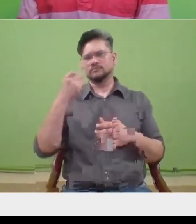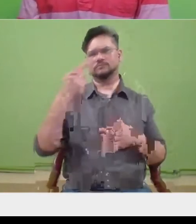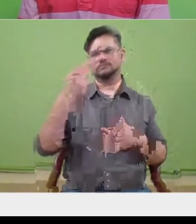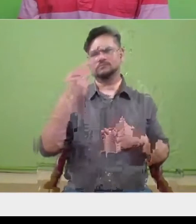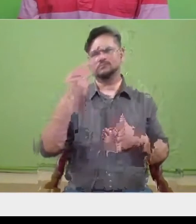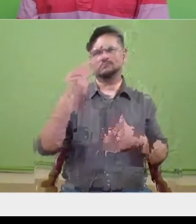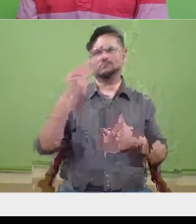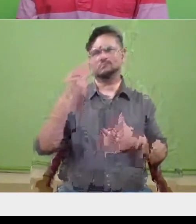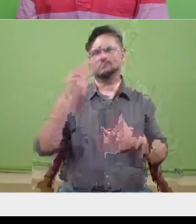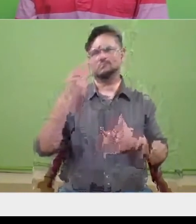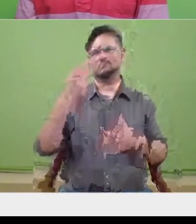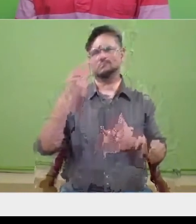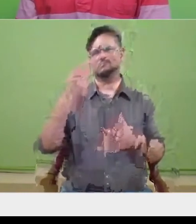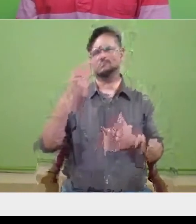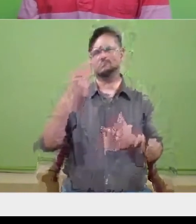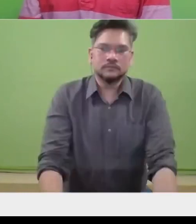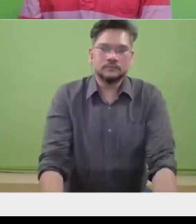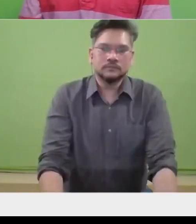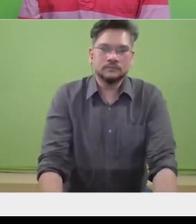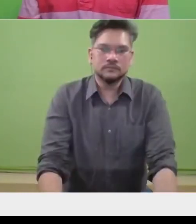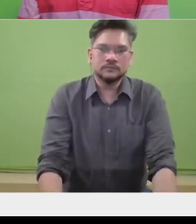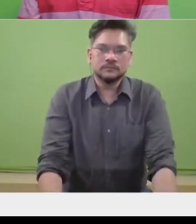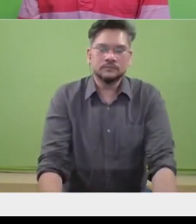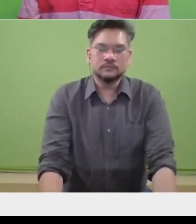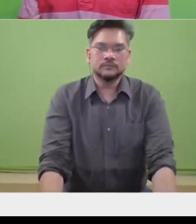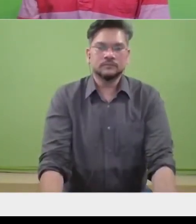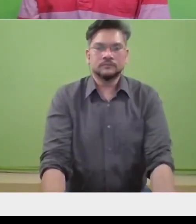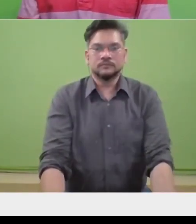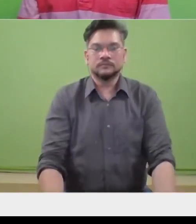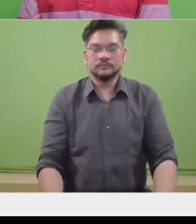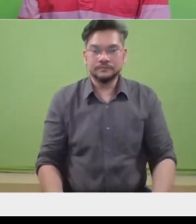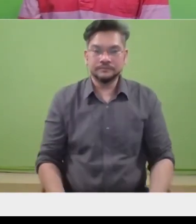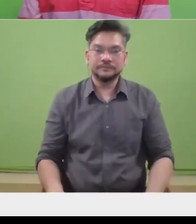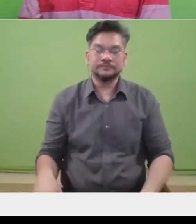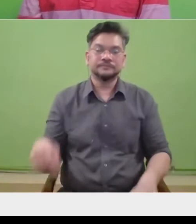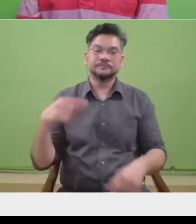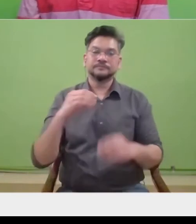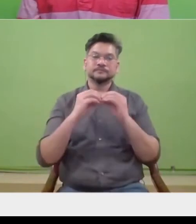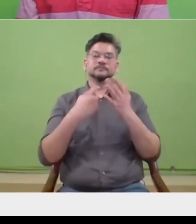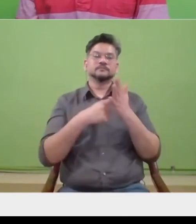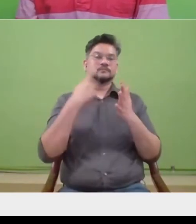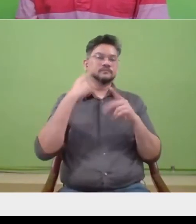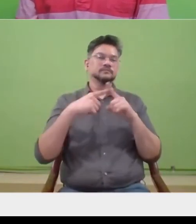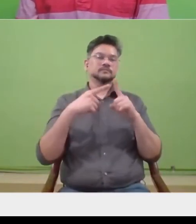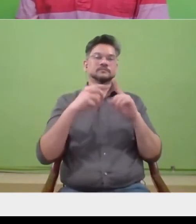there were this really poor boroughs of Brixton were one school adopted not sign language